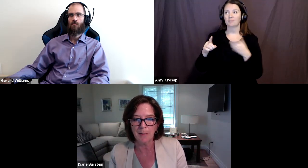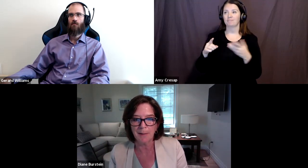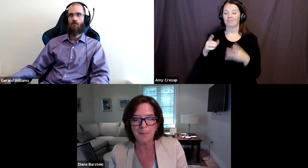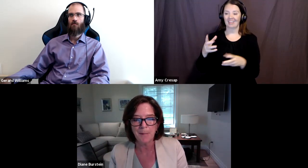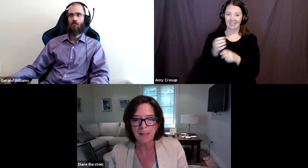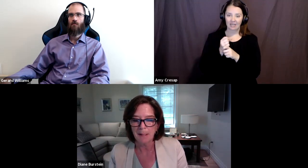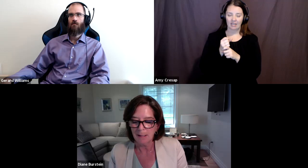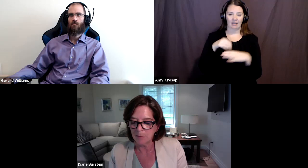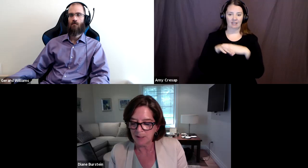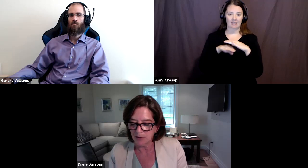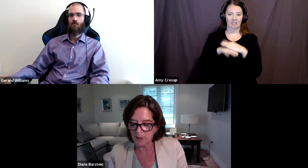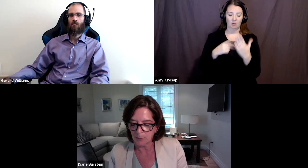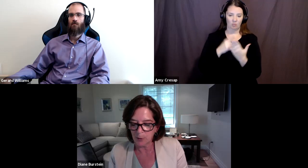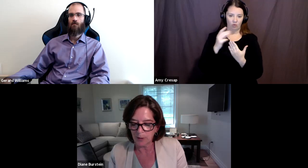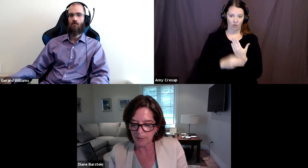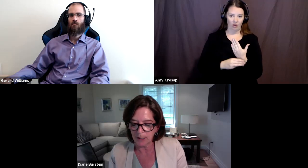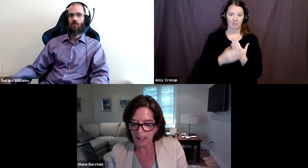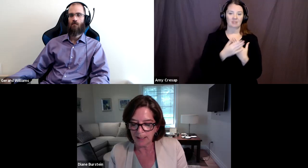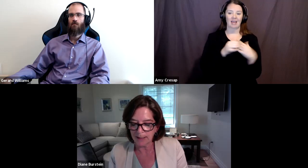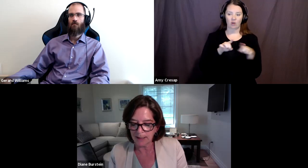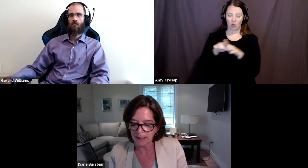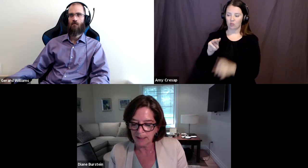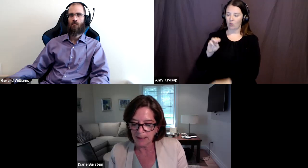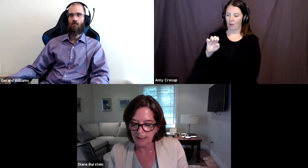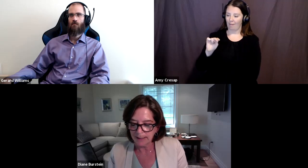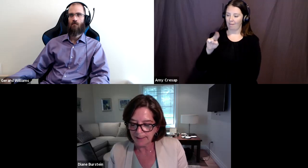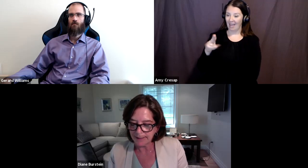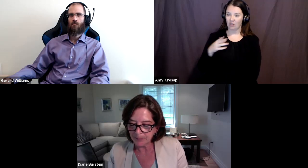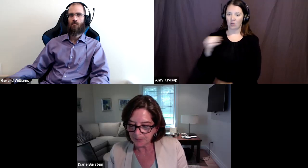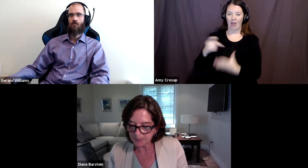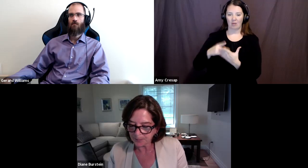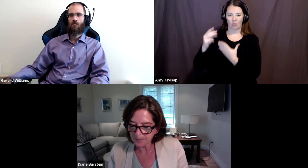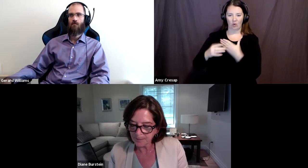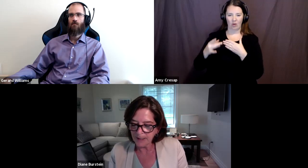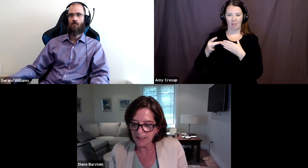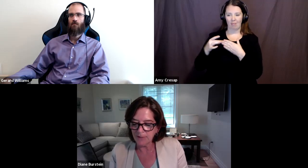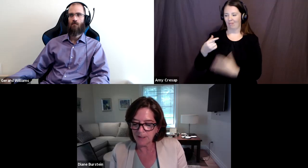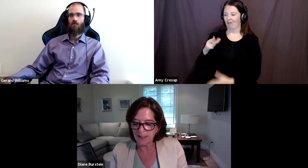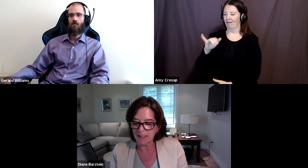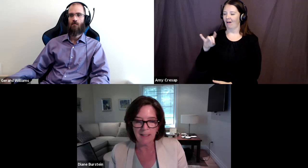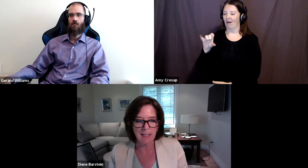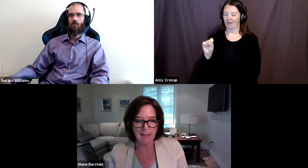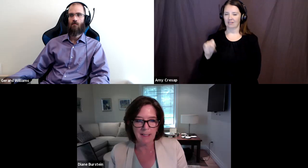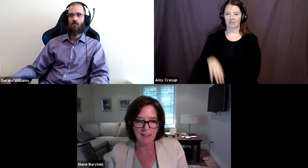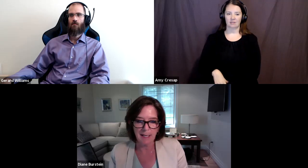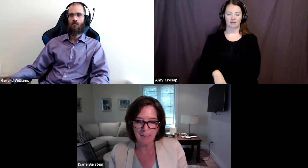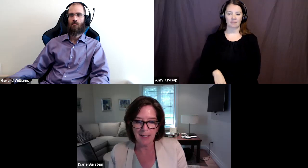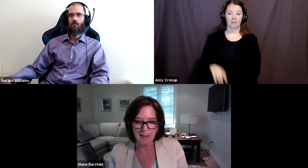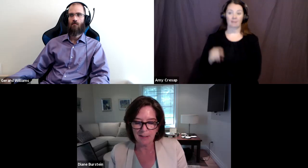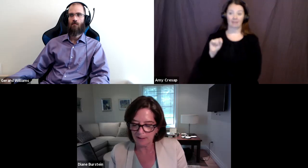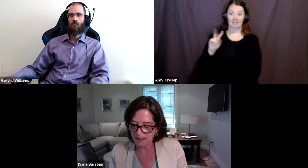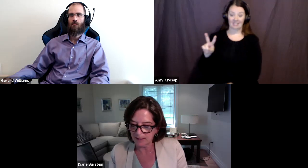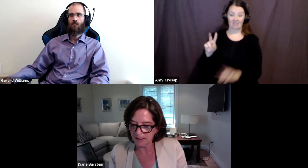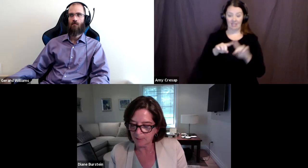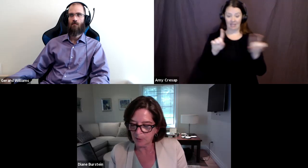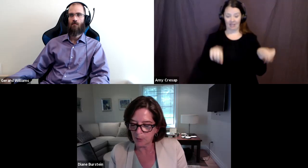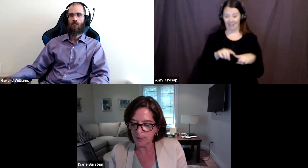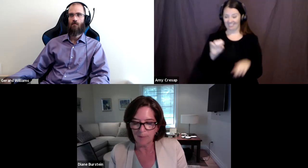programming and menus and program guides. TV sets and set-top boxes and similar equipment